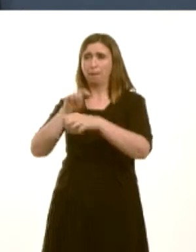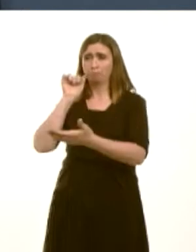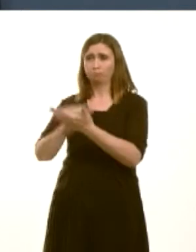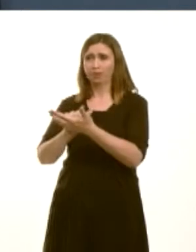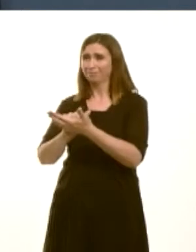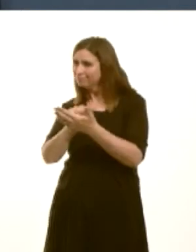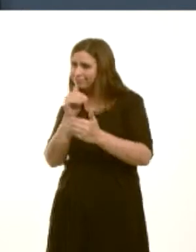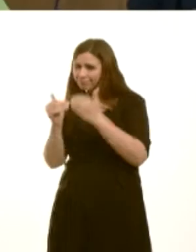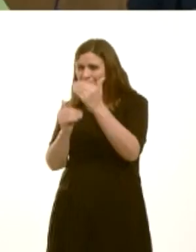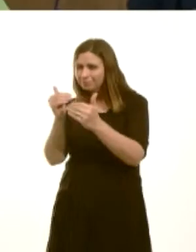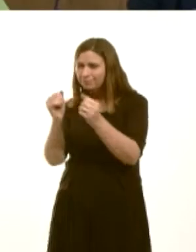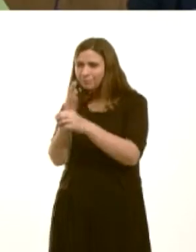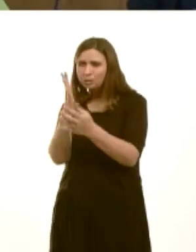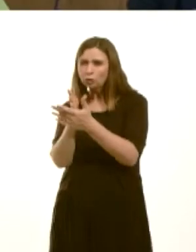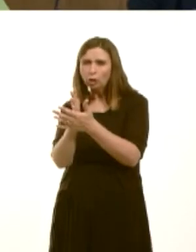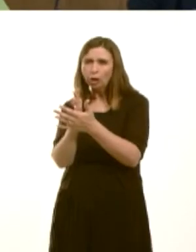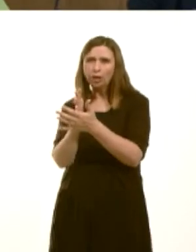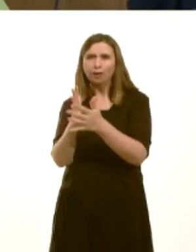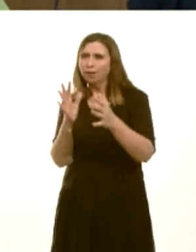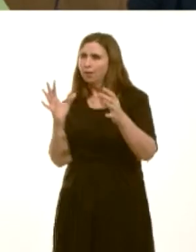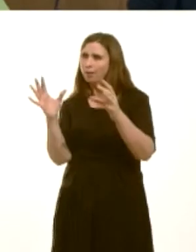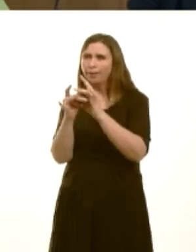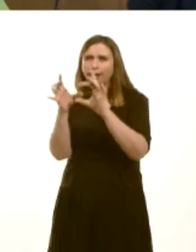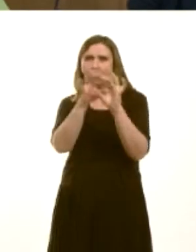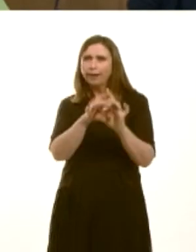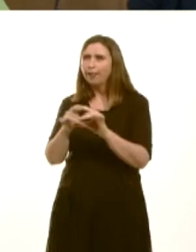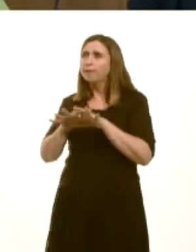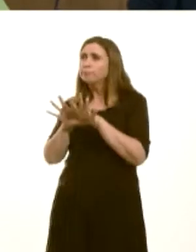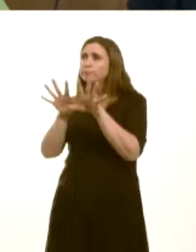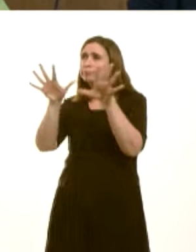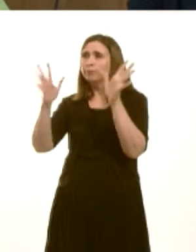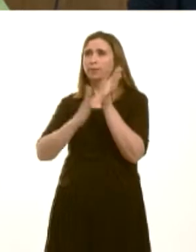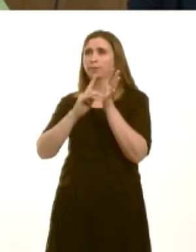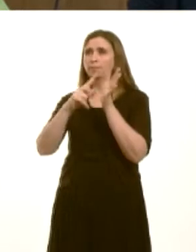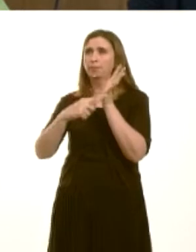services connect to the metro system and that thereís proper integration of transport.